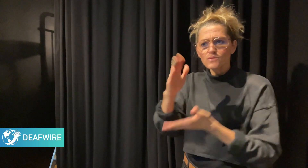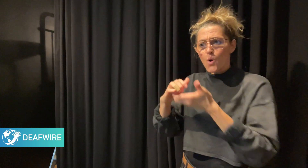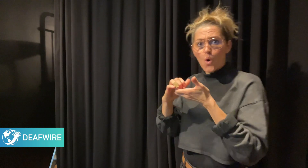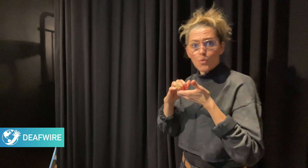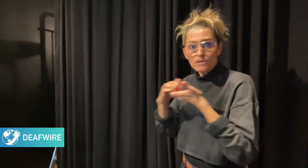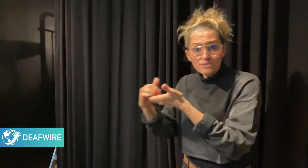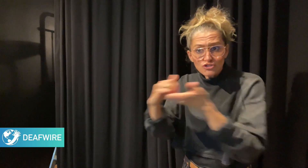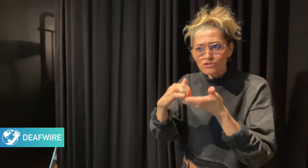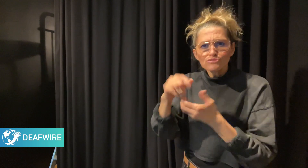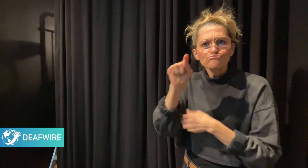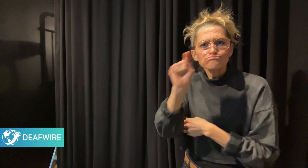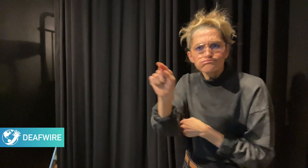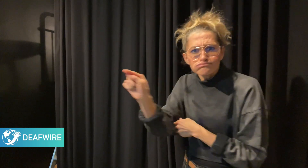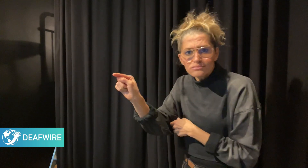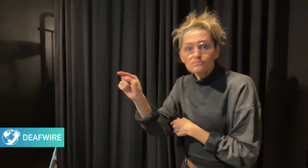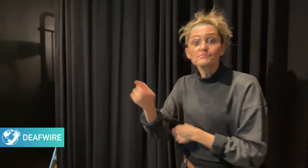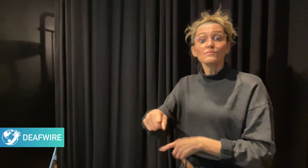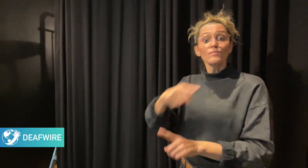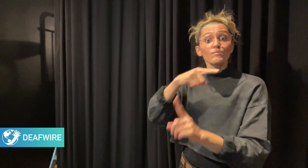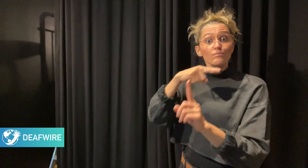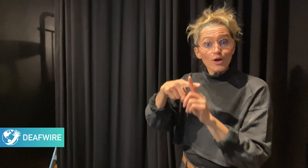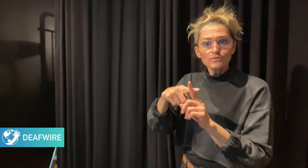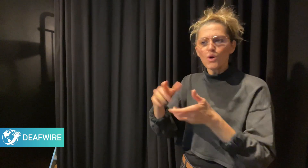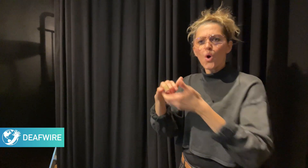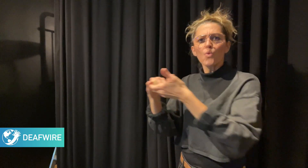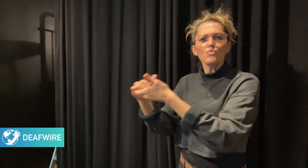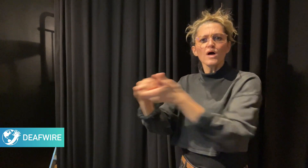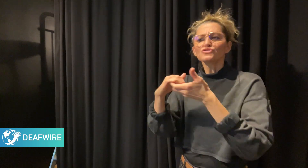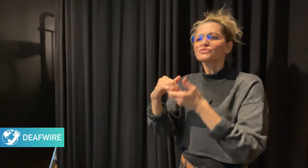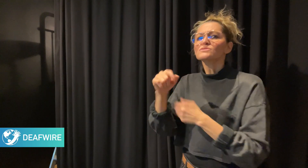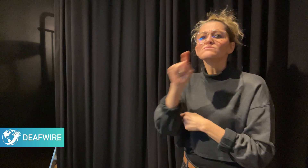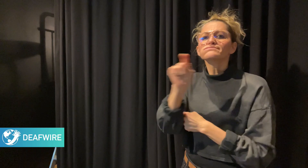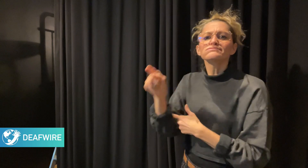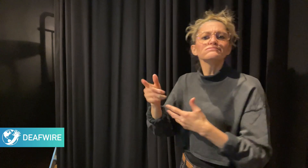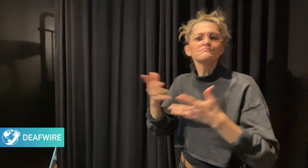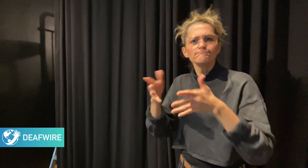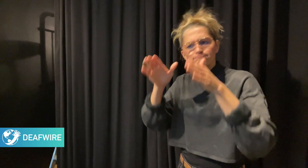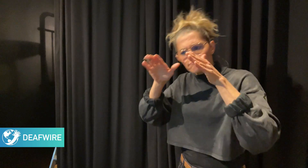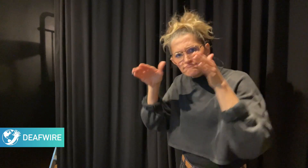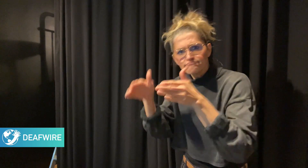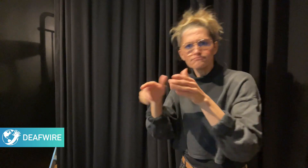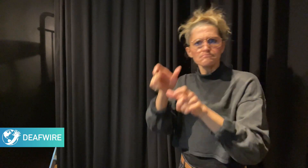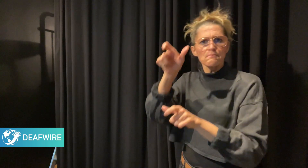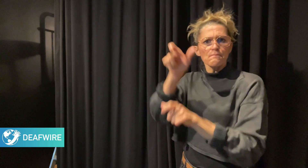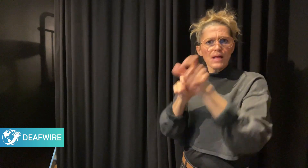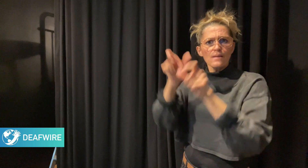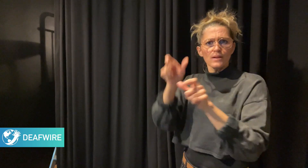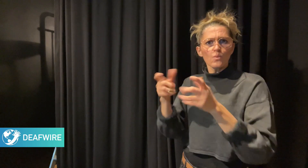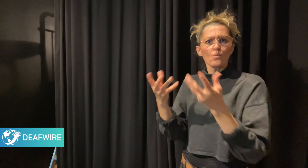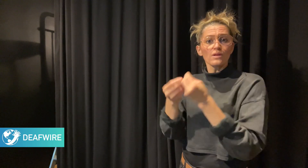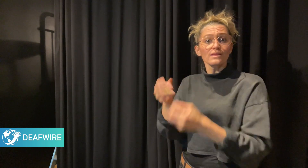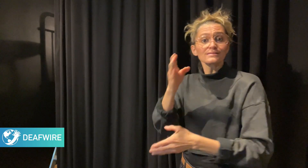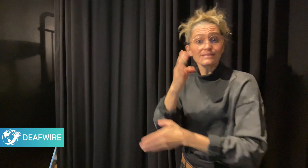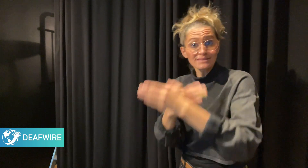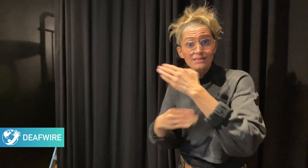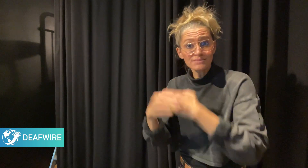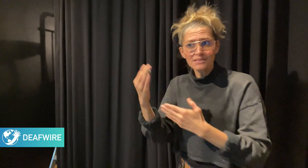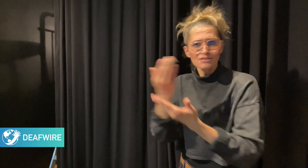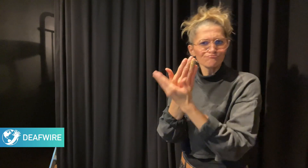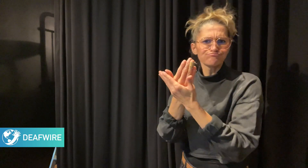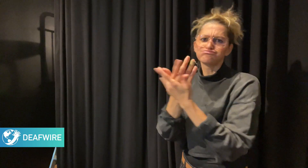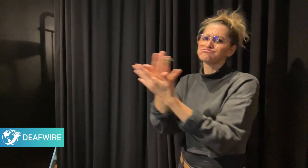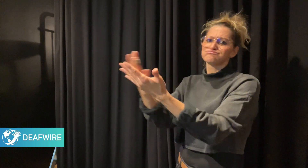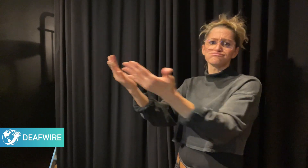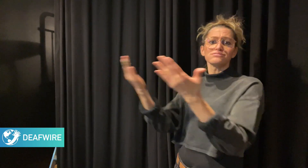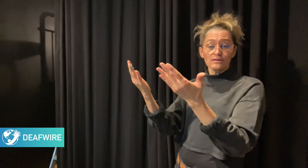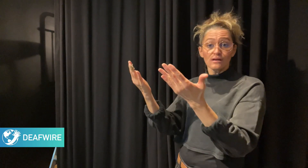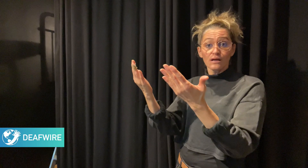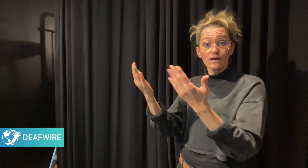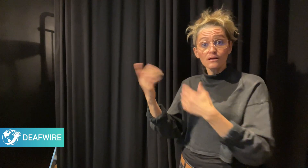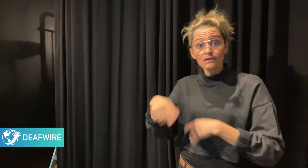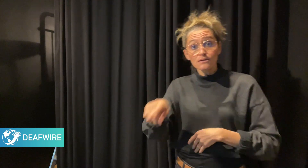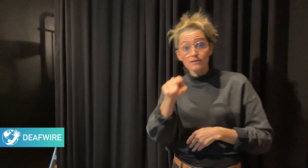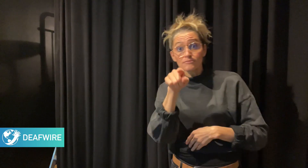human rights organizations and organisations of persons